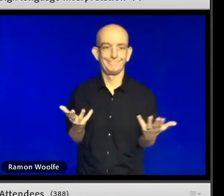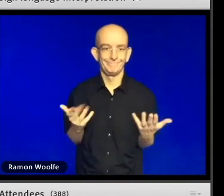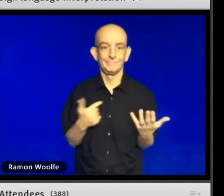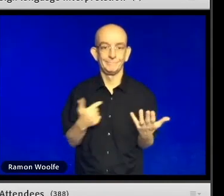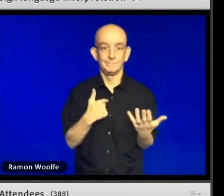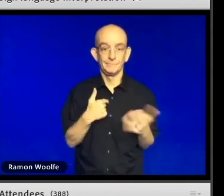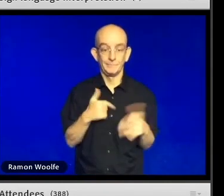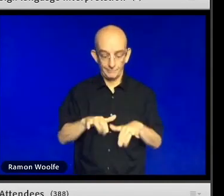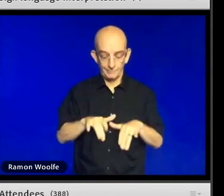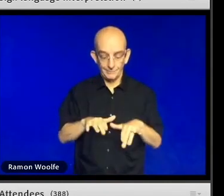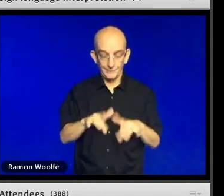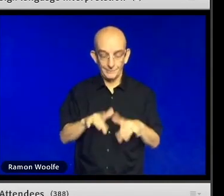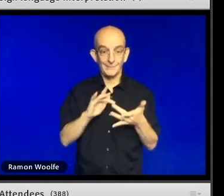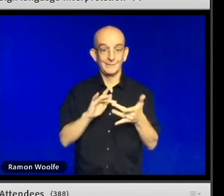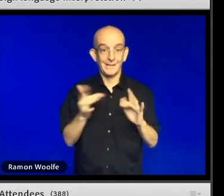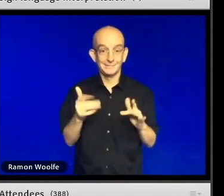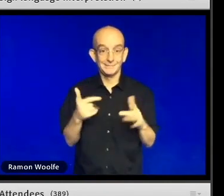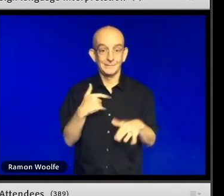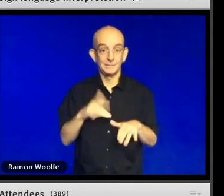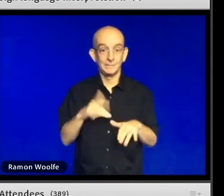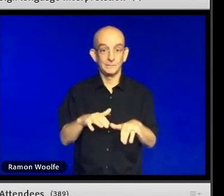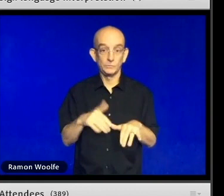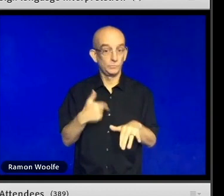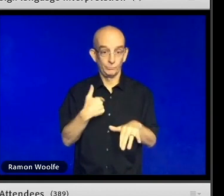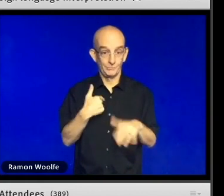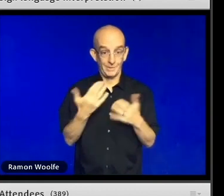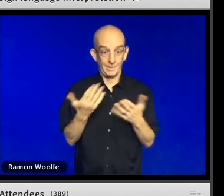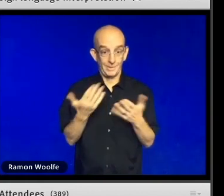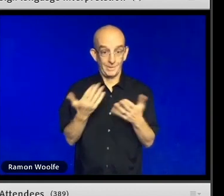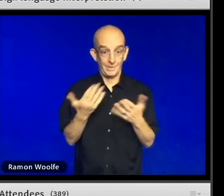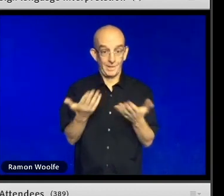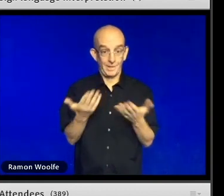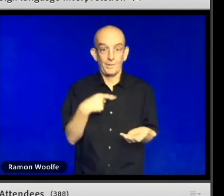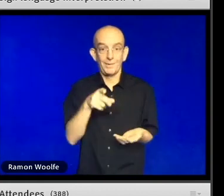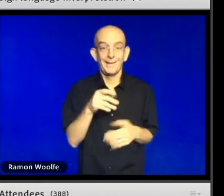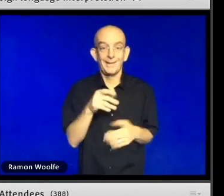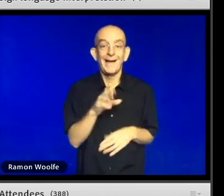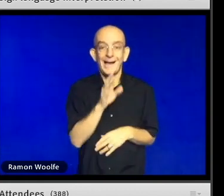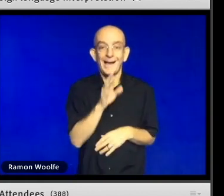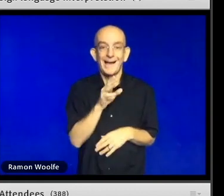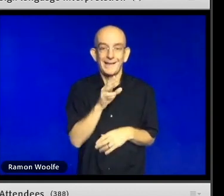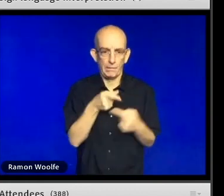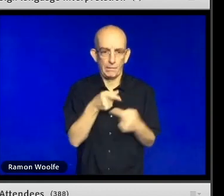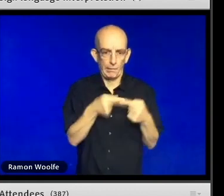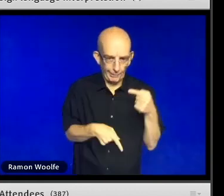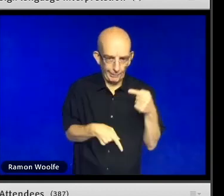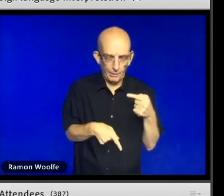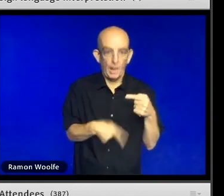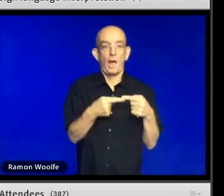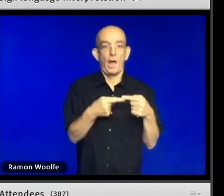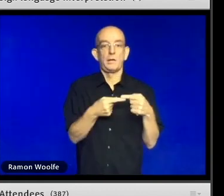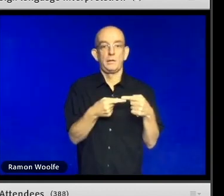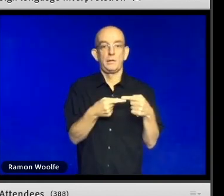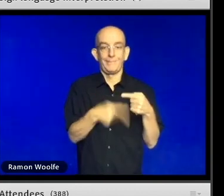. So this is another challenge. When you work as a lecturer, I work as a lecturer